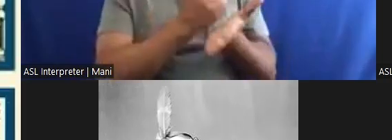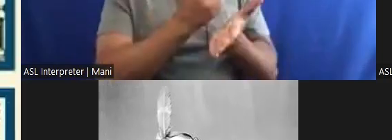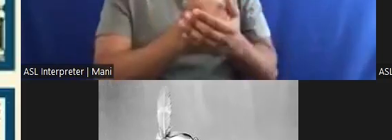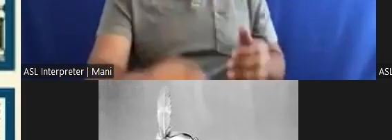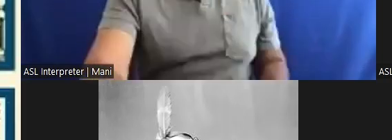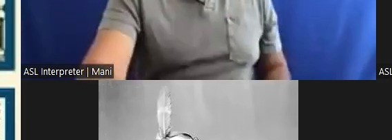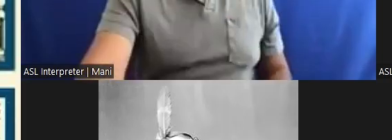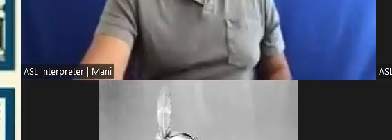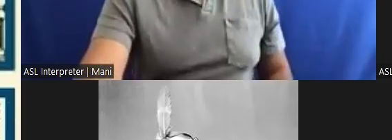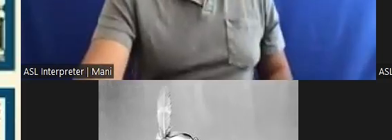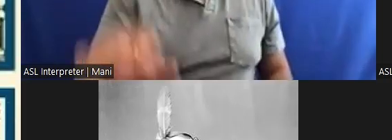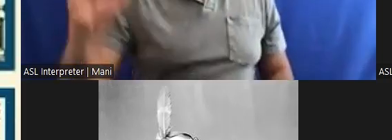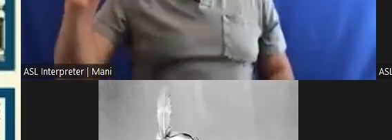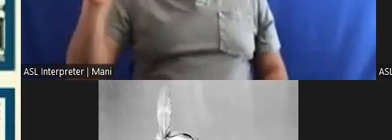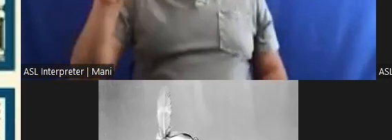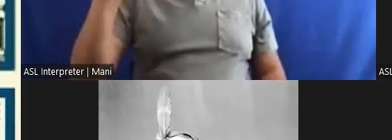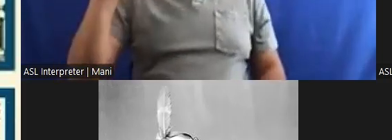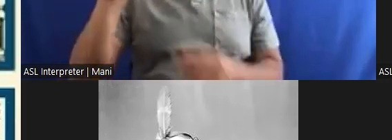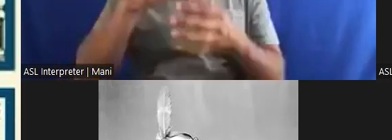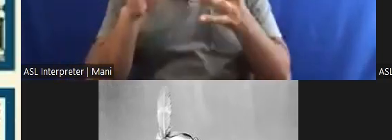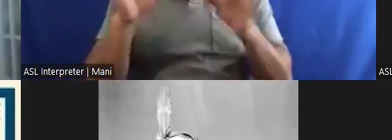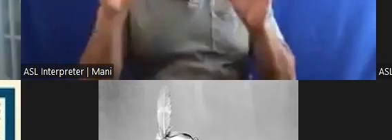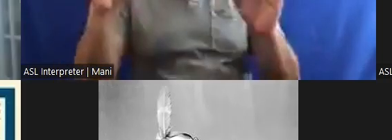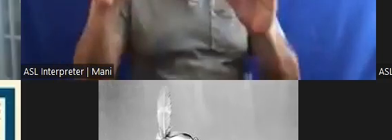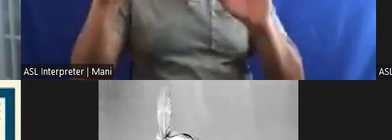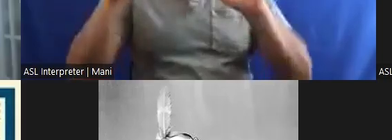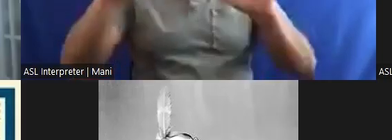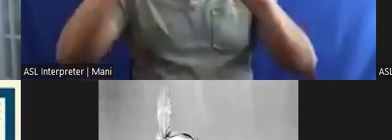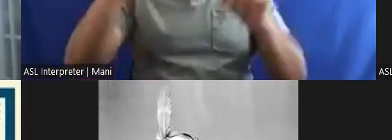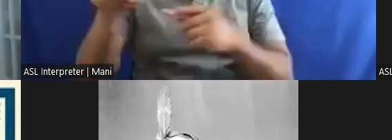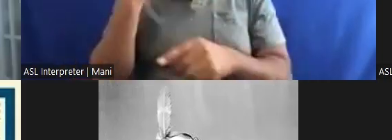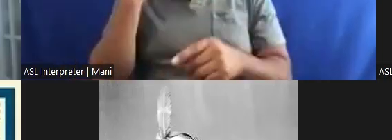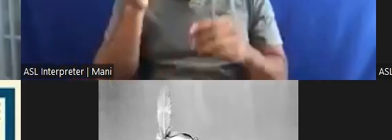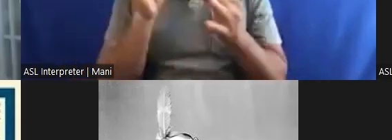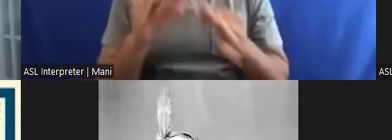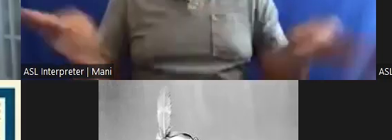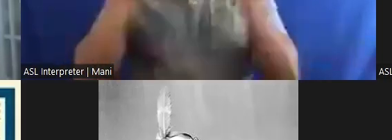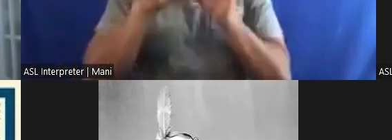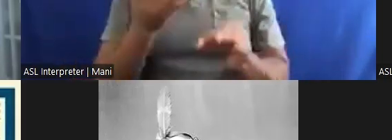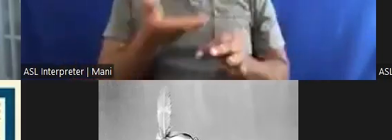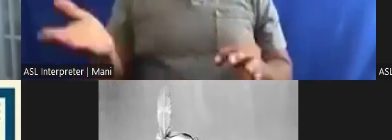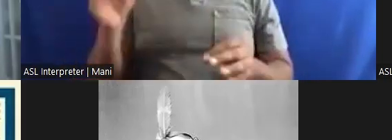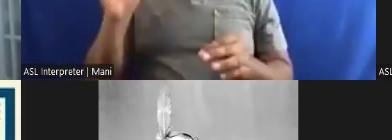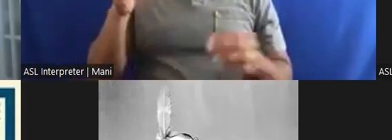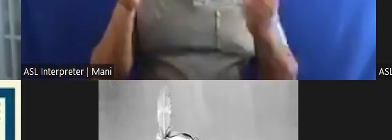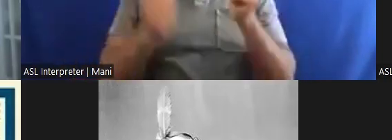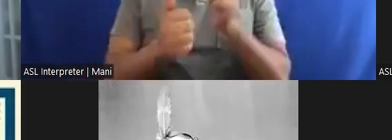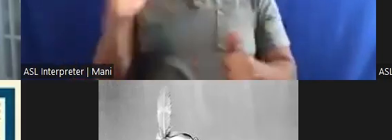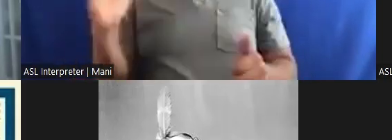great question because that is just a critical thing. Like most of our partners have been talking about this for a long time